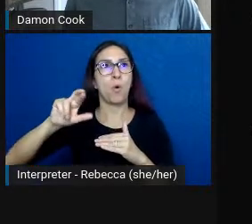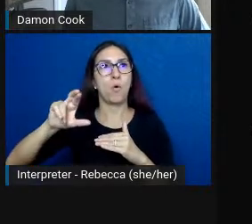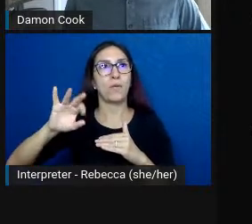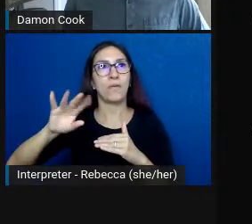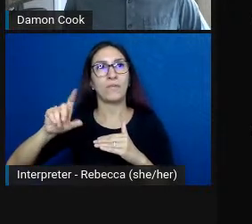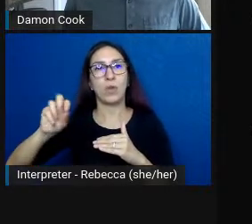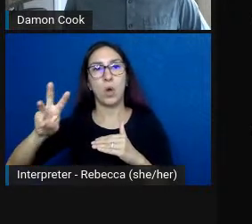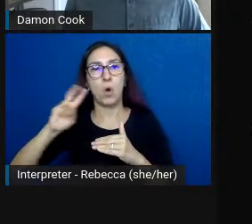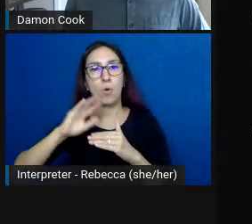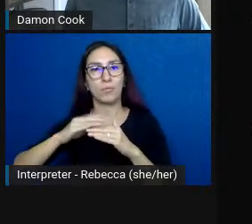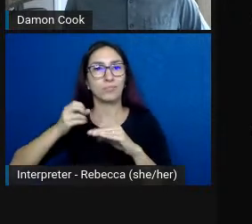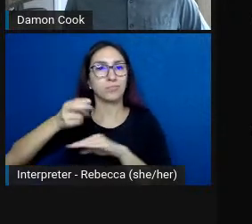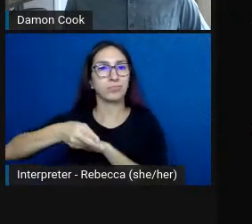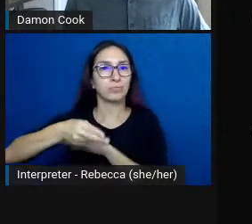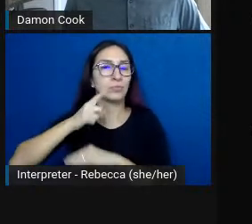element when open and setting CSS for overflow